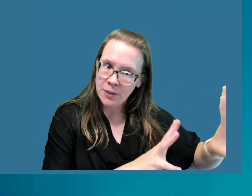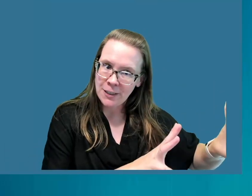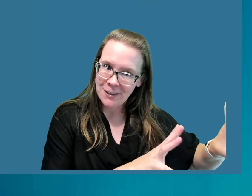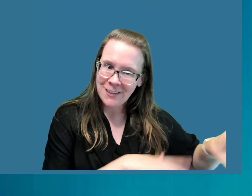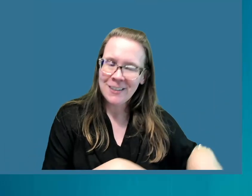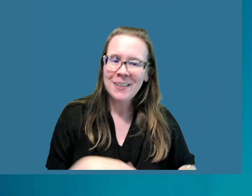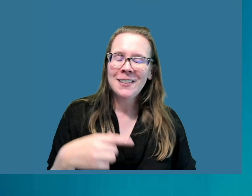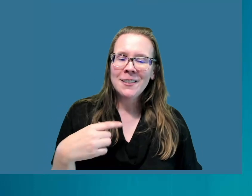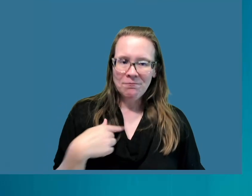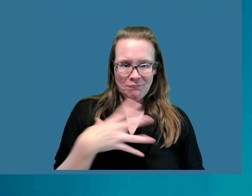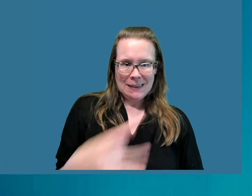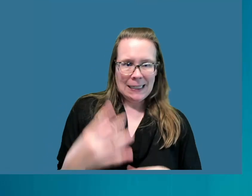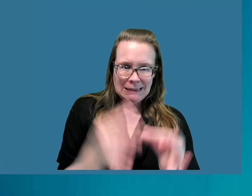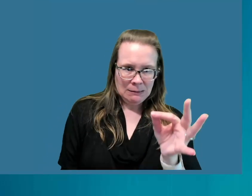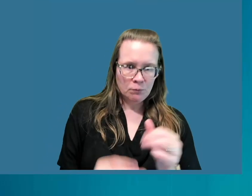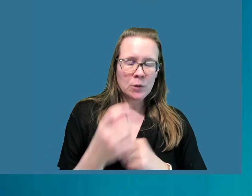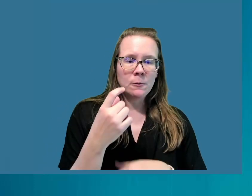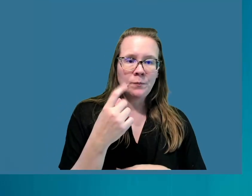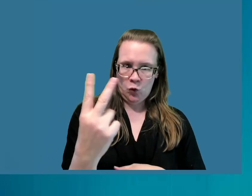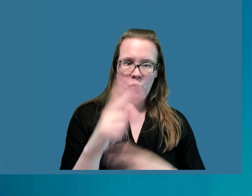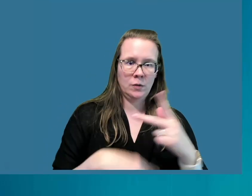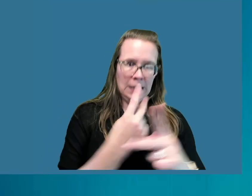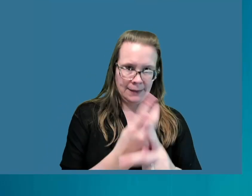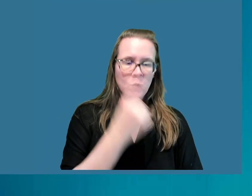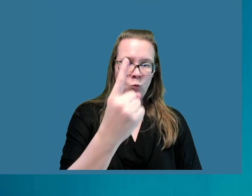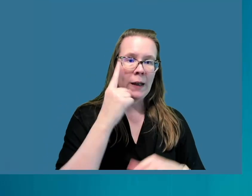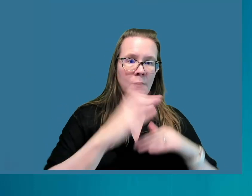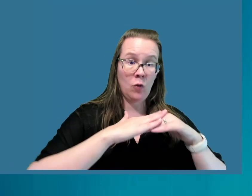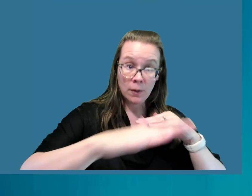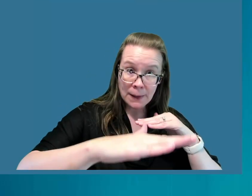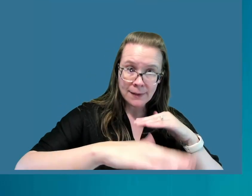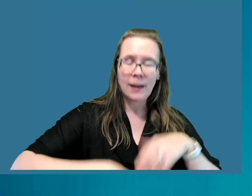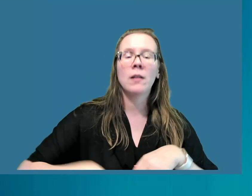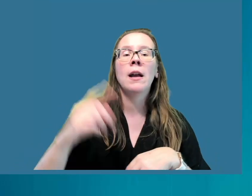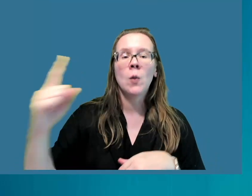consistency for flooding; and I did use those in the past. But I find it easier just to make one